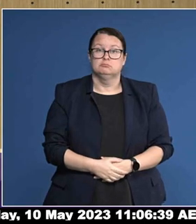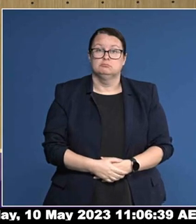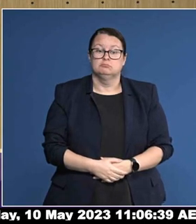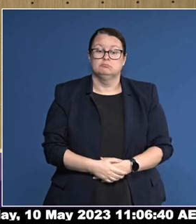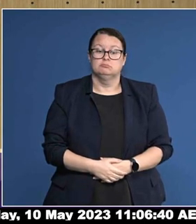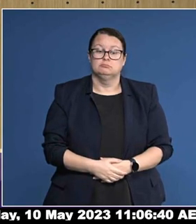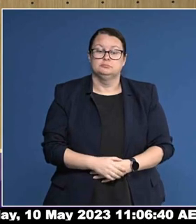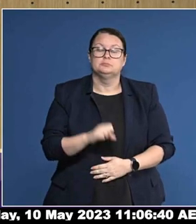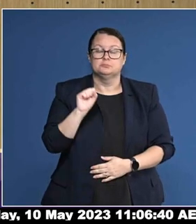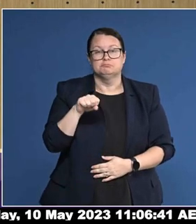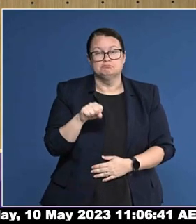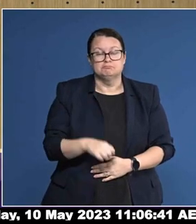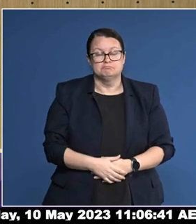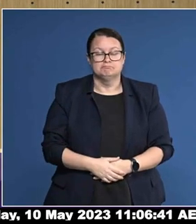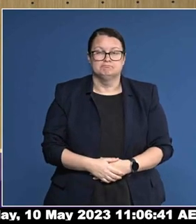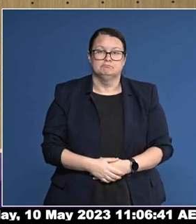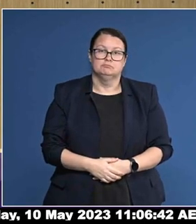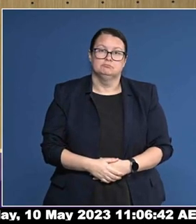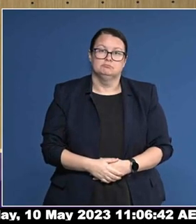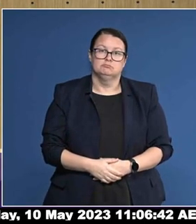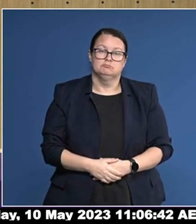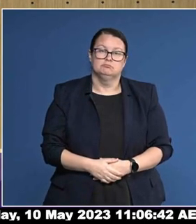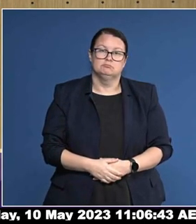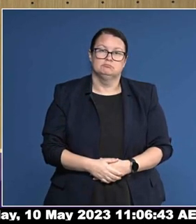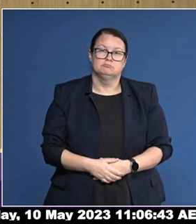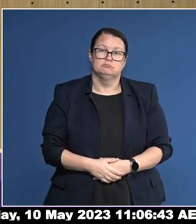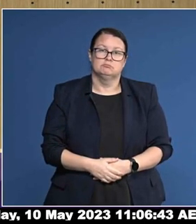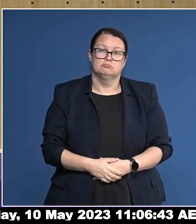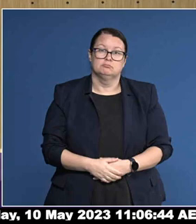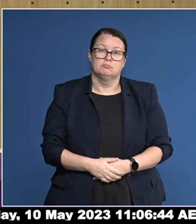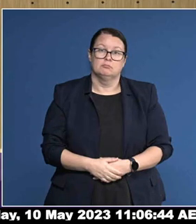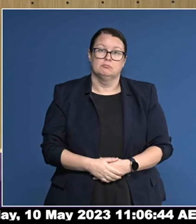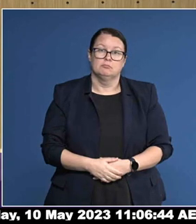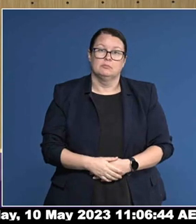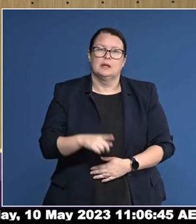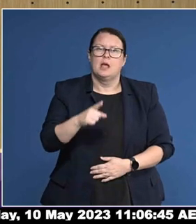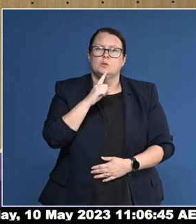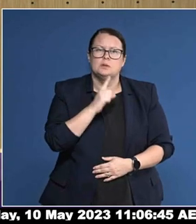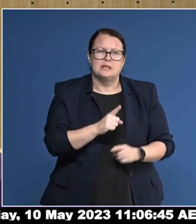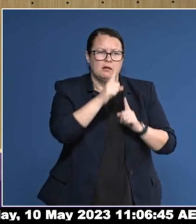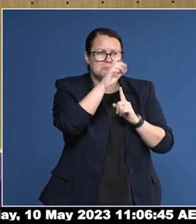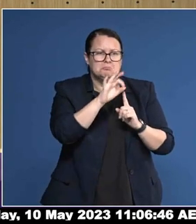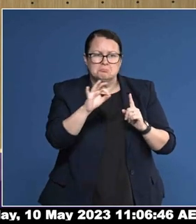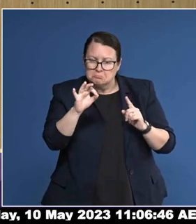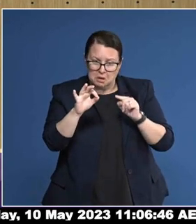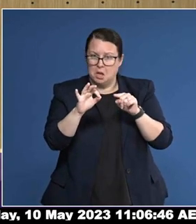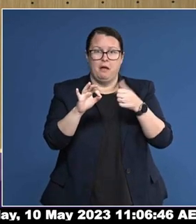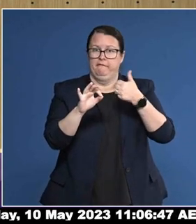And in terms of those periods where you say no concerns were raised, in